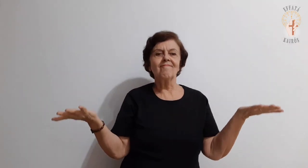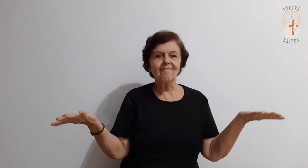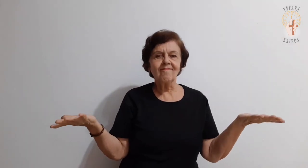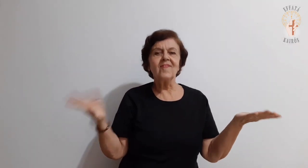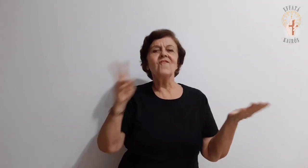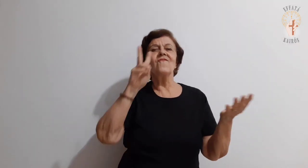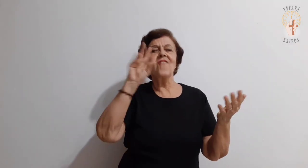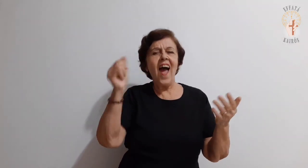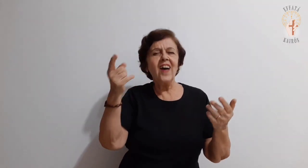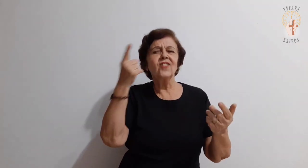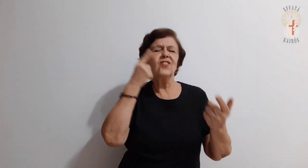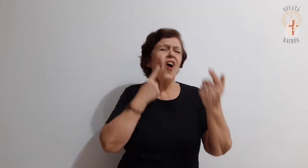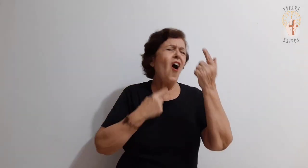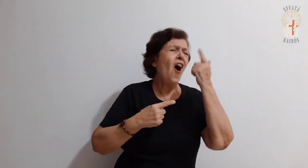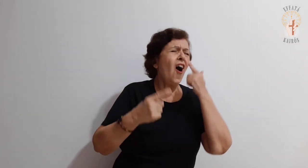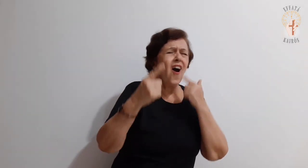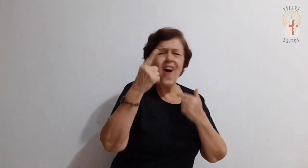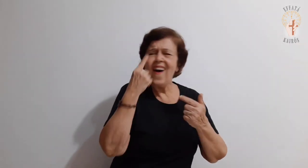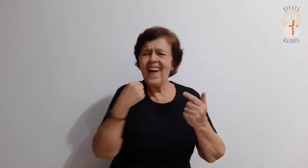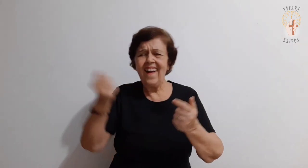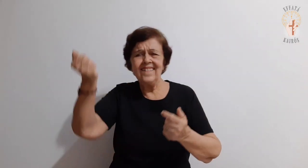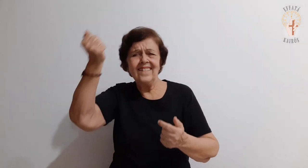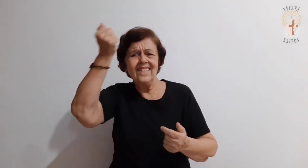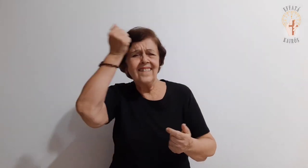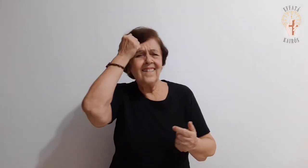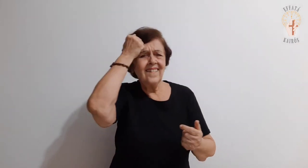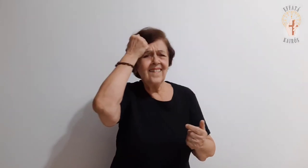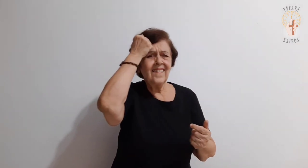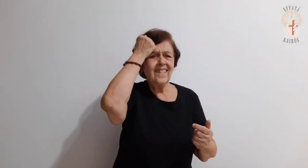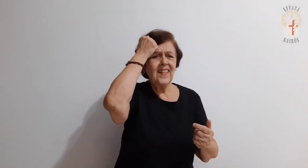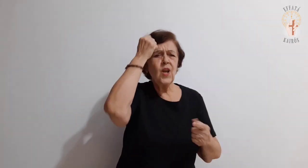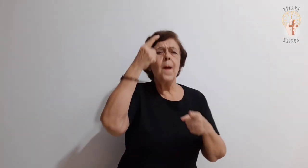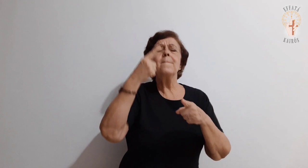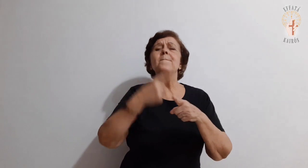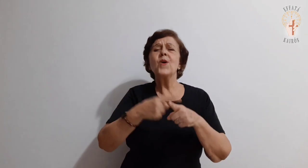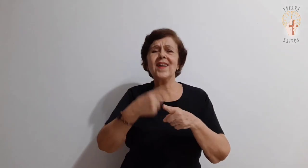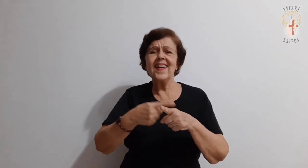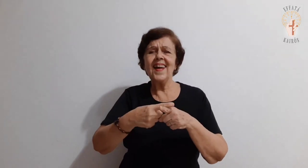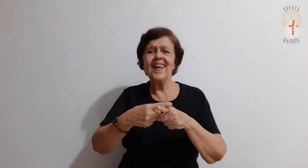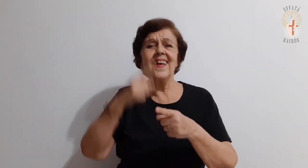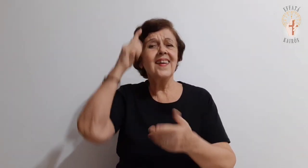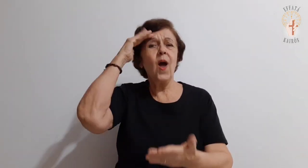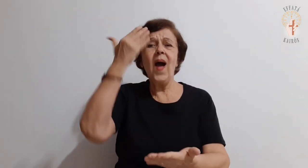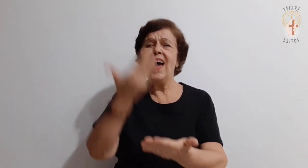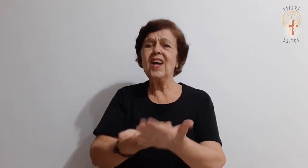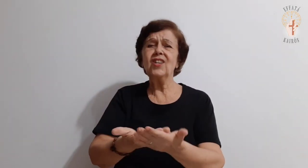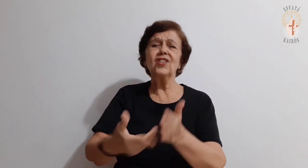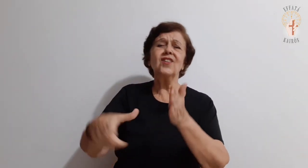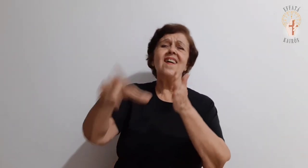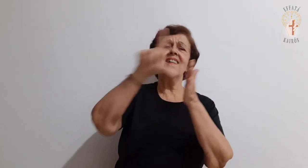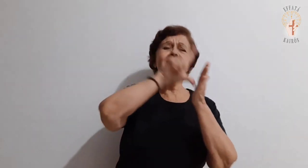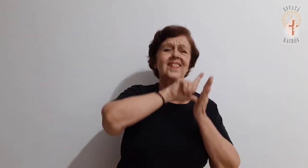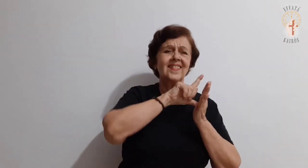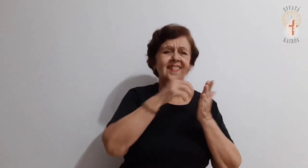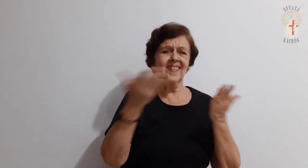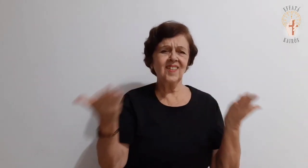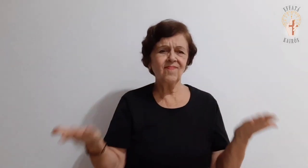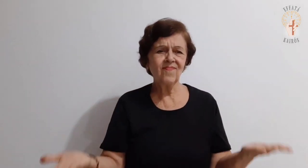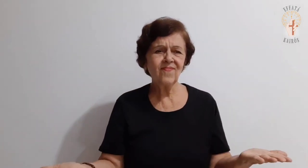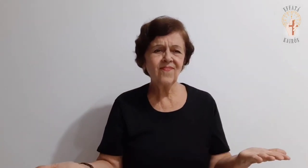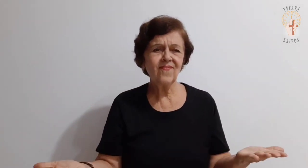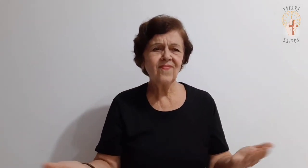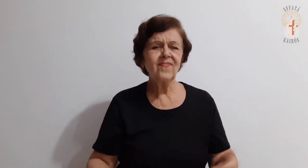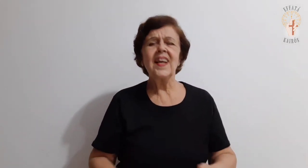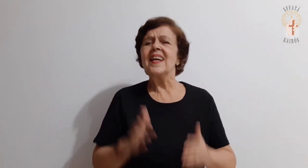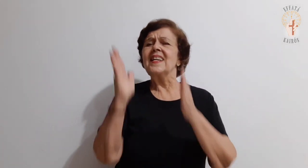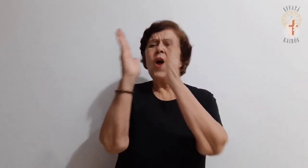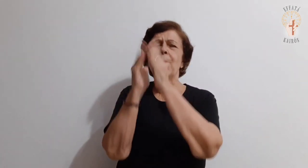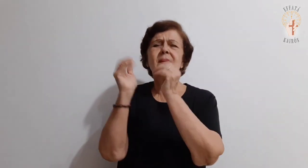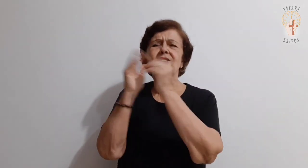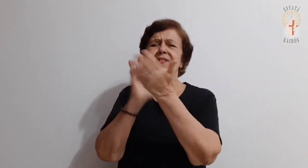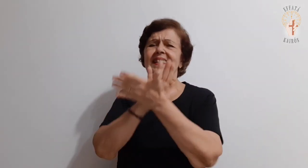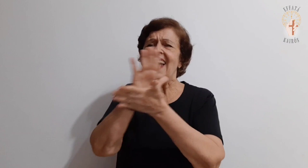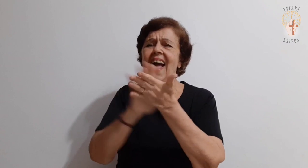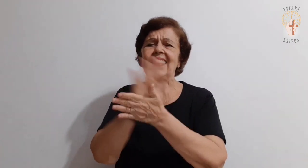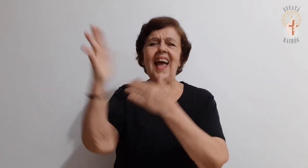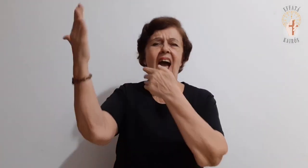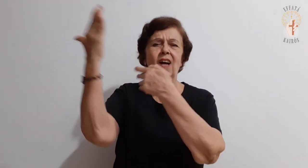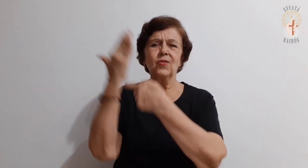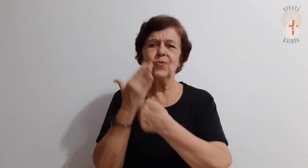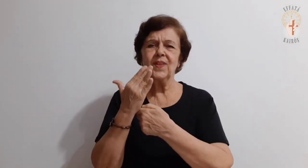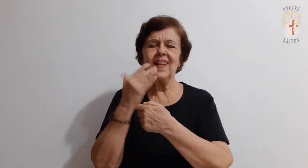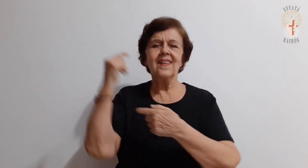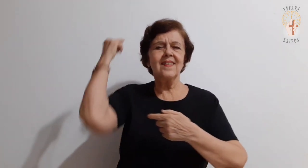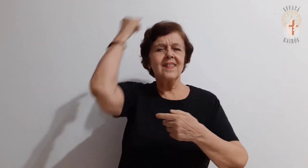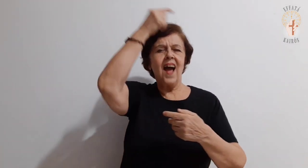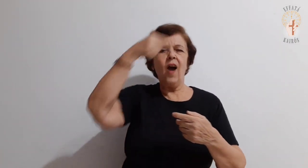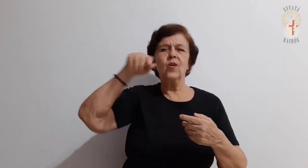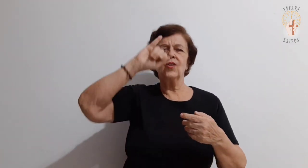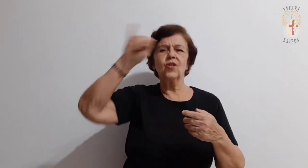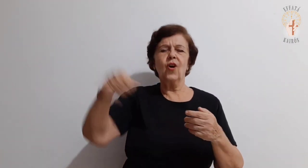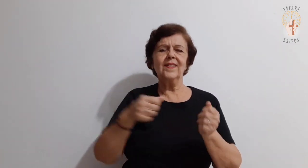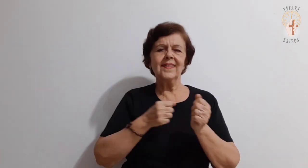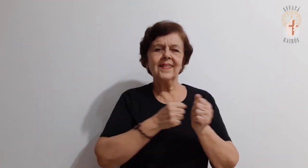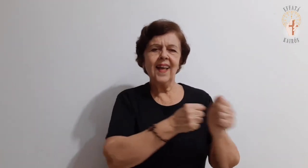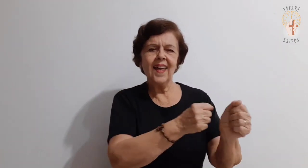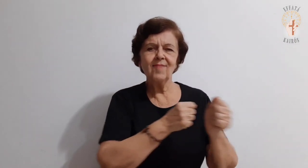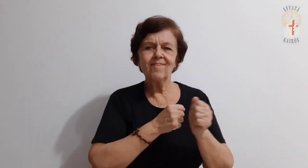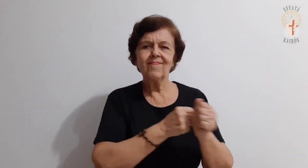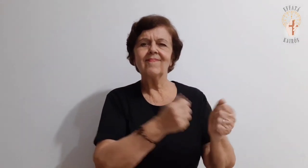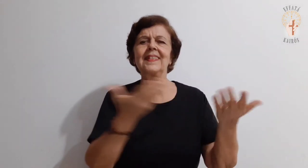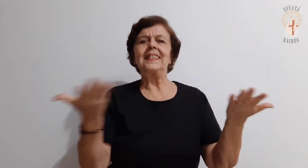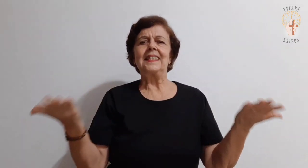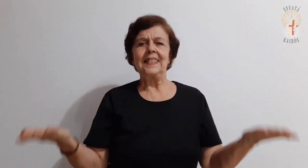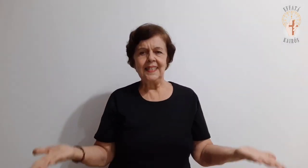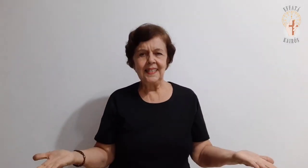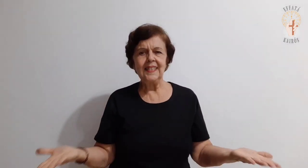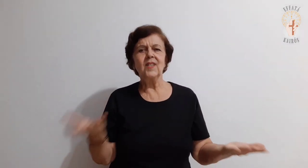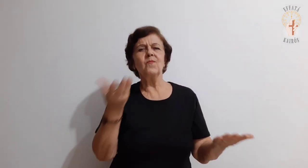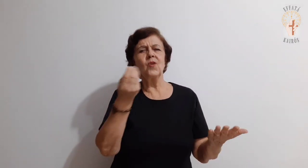weep bitterly for not having taken advantage of of such a powerful